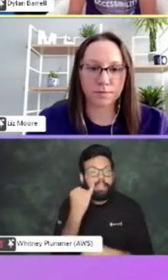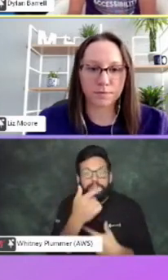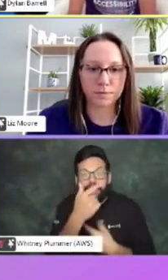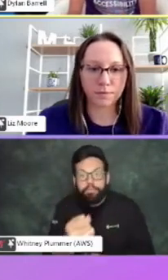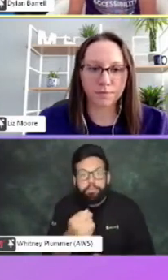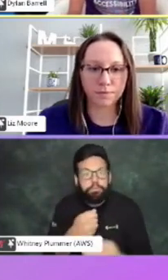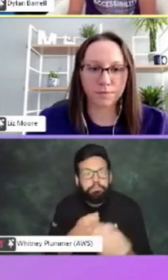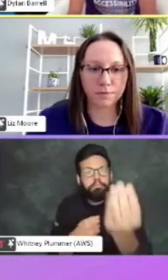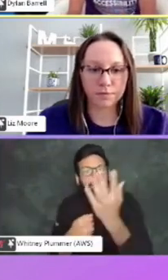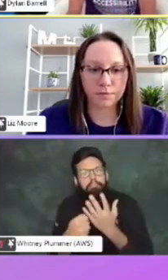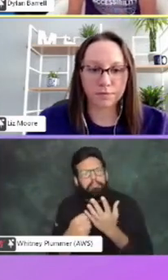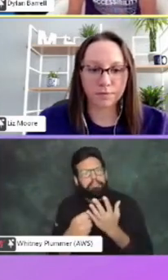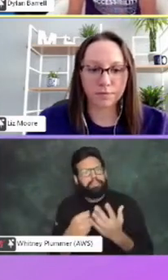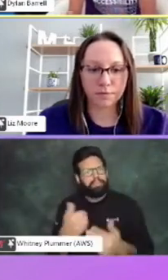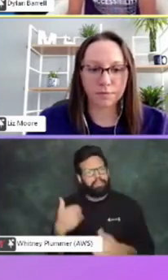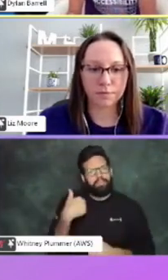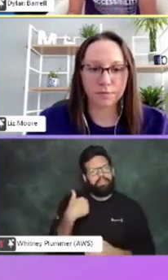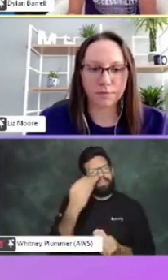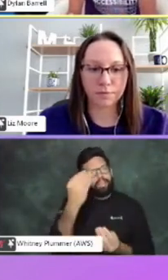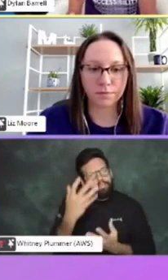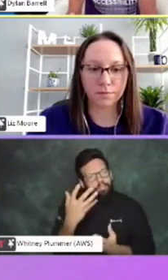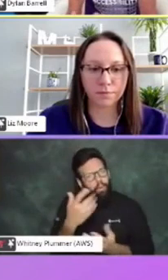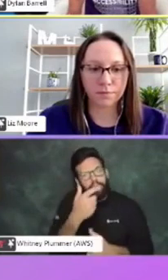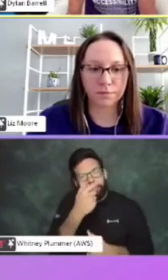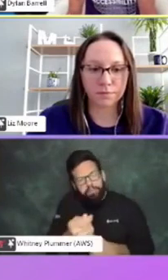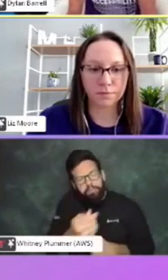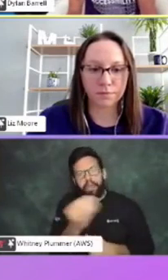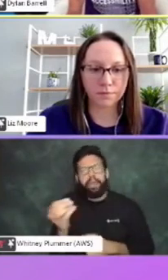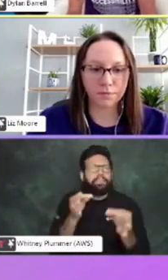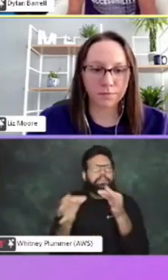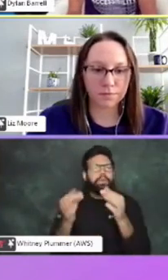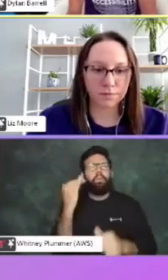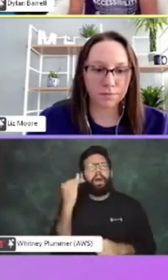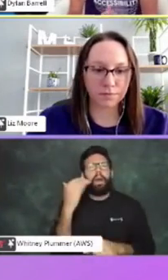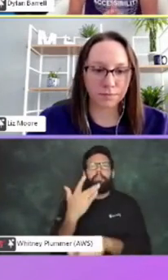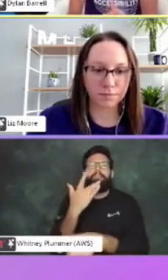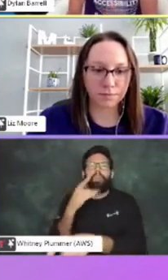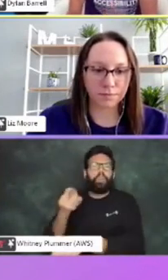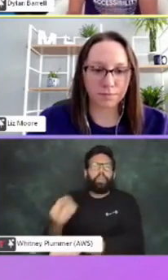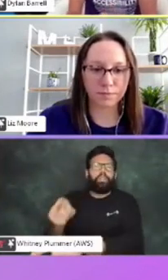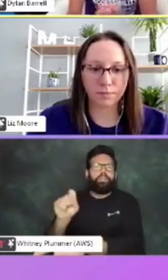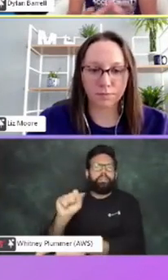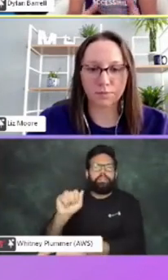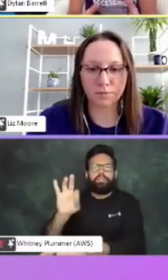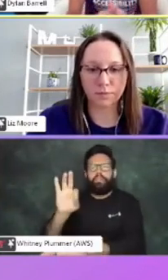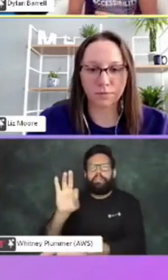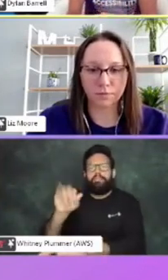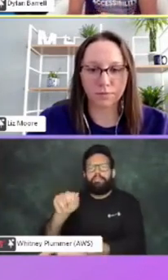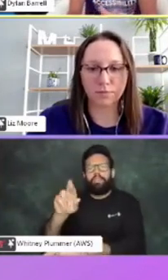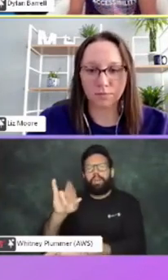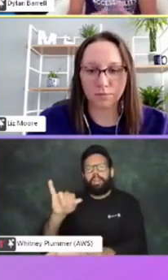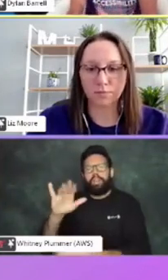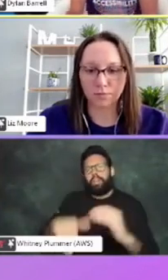and the reasons why Safari is preferable to you over the other browsers would be useful in helping us